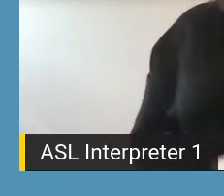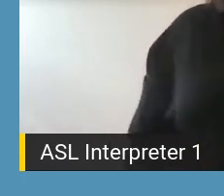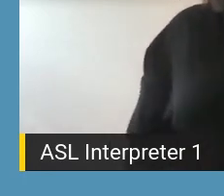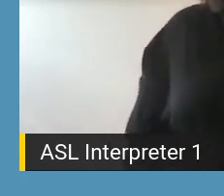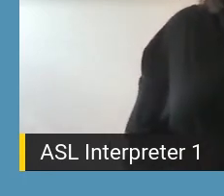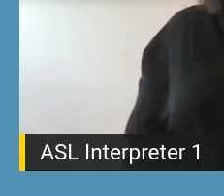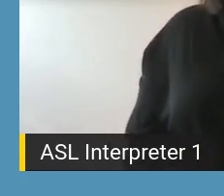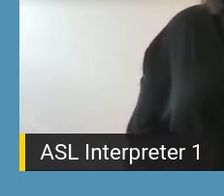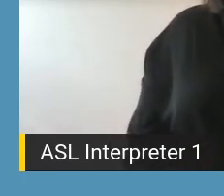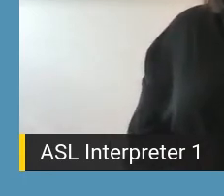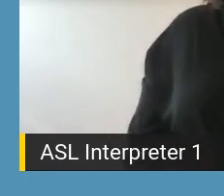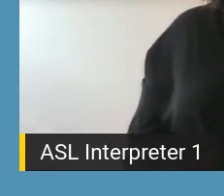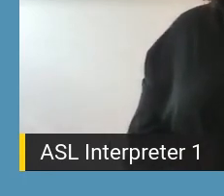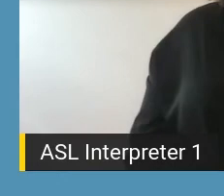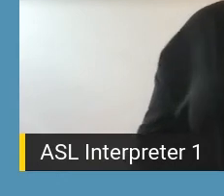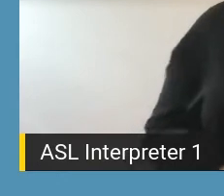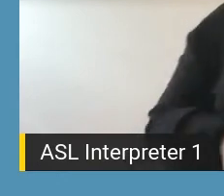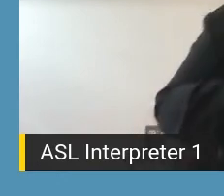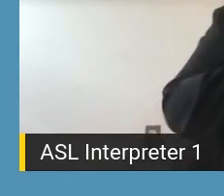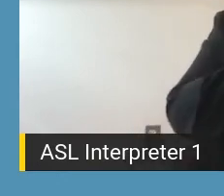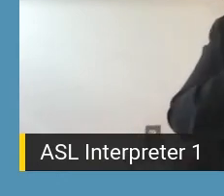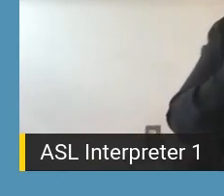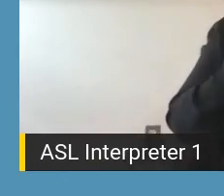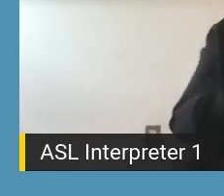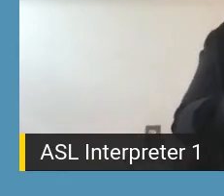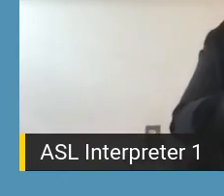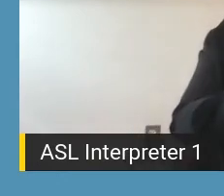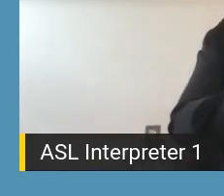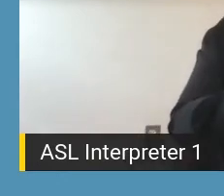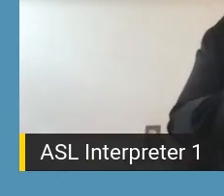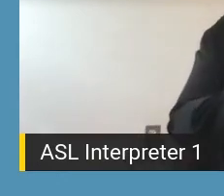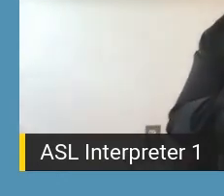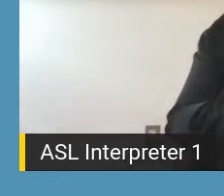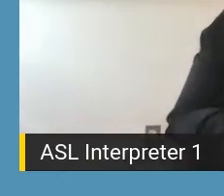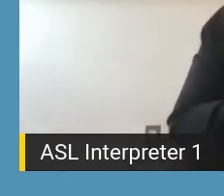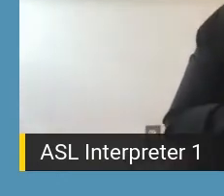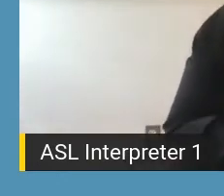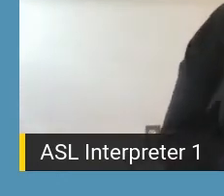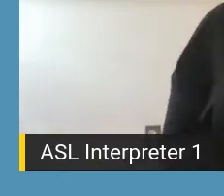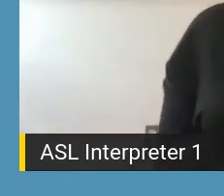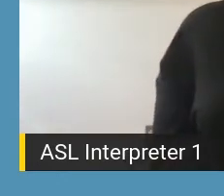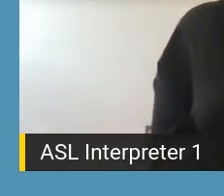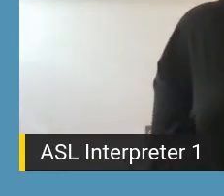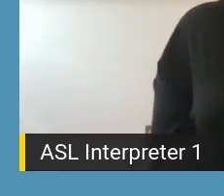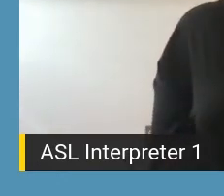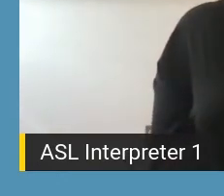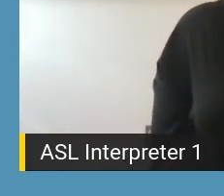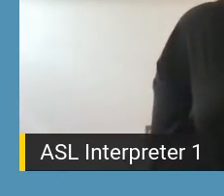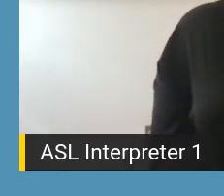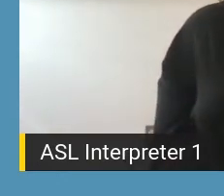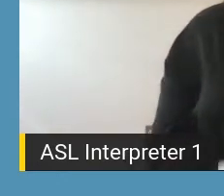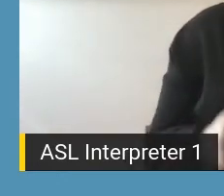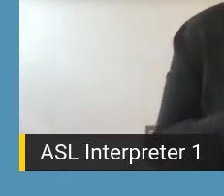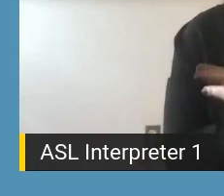Just a warning they are big files so make sure you have plenty of space. Audacity is worse so if you are using audacity it is going to take up a huge amount of space.